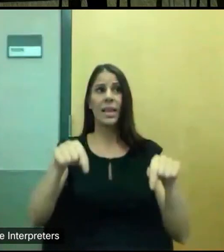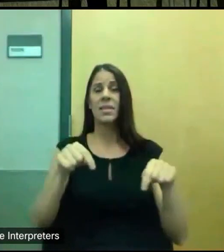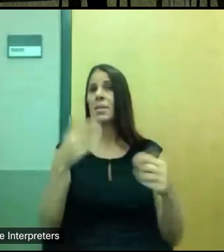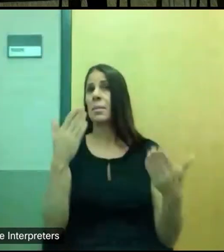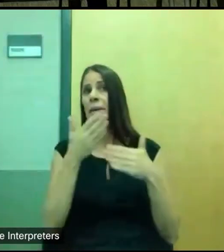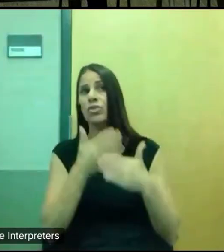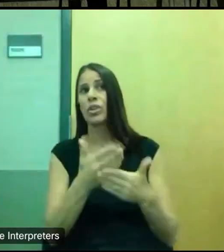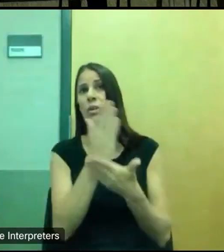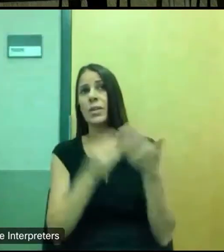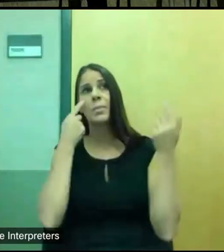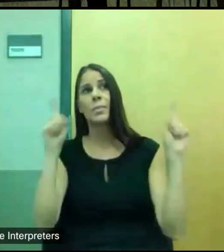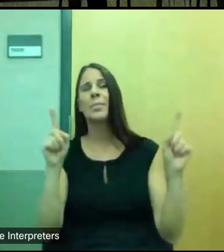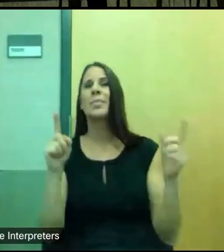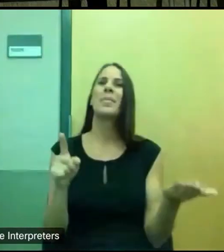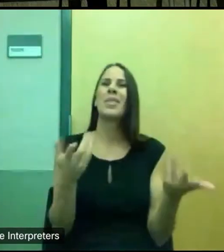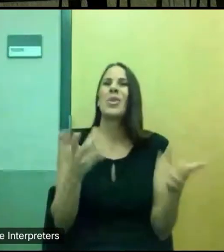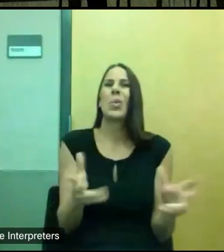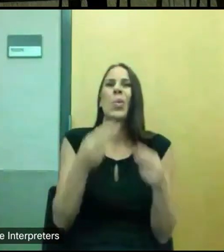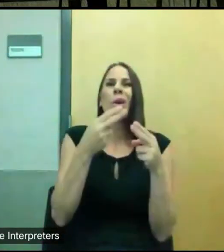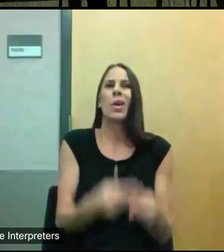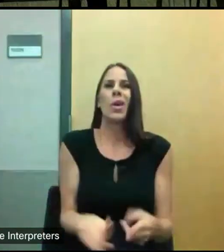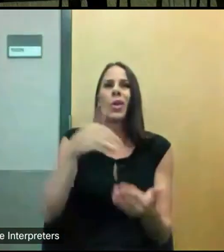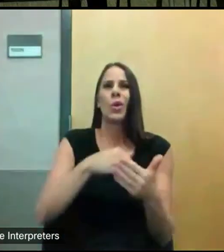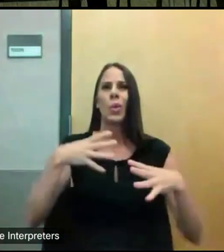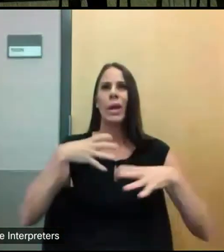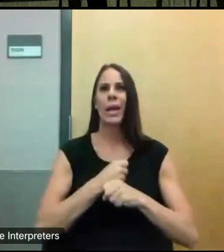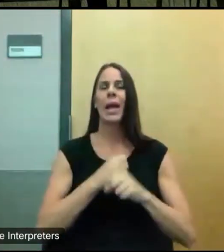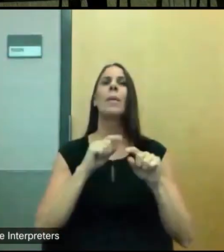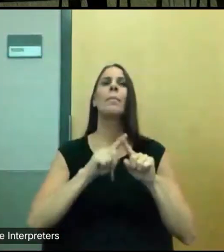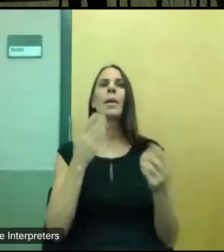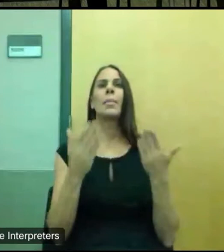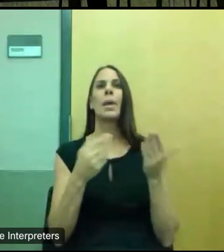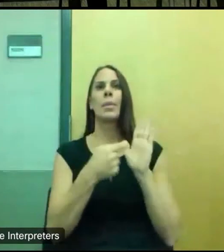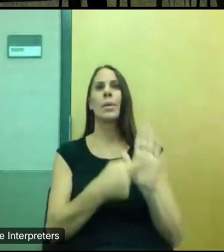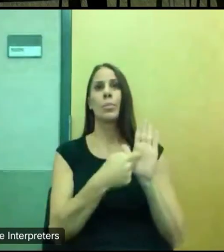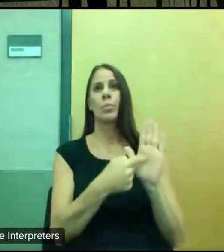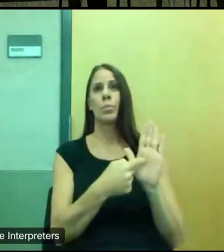almost like, not call it a recap. Because, like you said, with covid, but then, maybe present. Some of these challenges, just kind of like